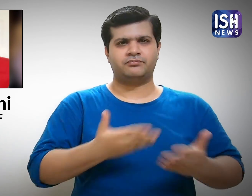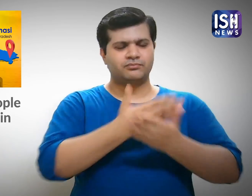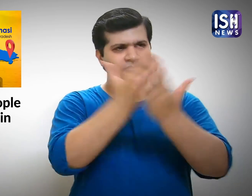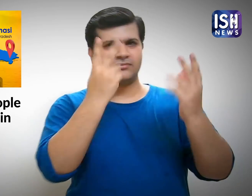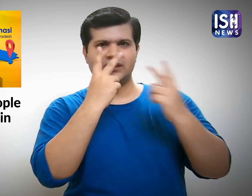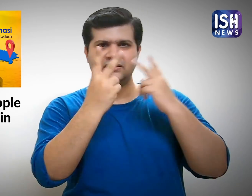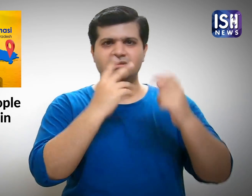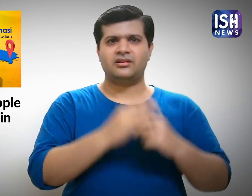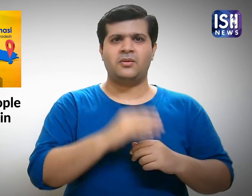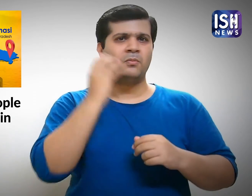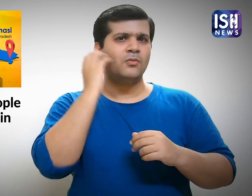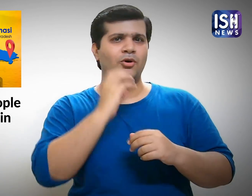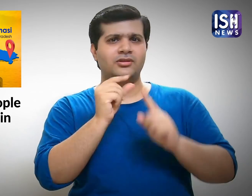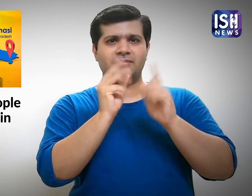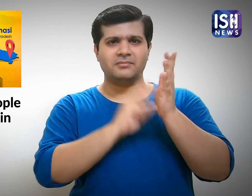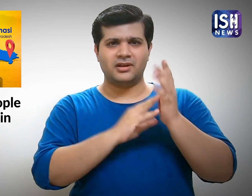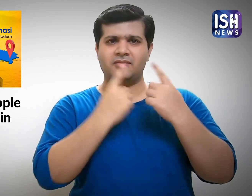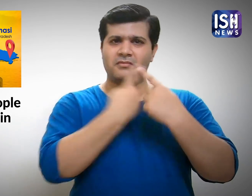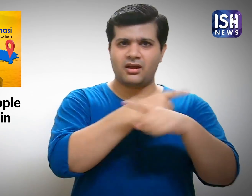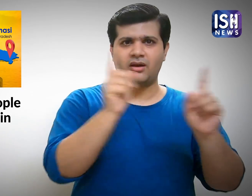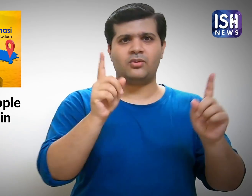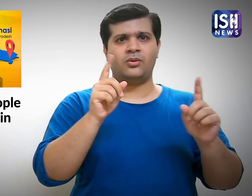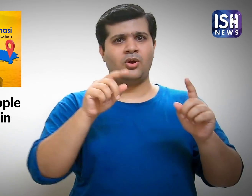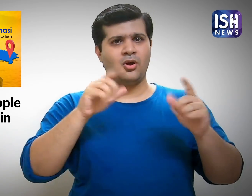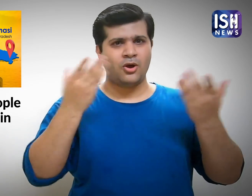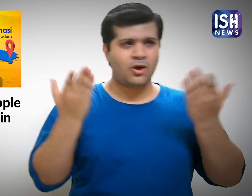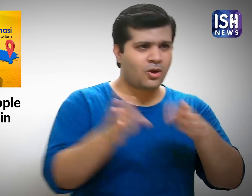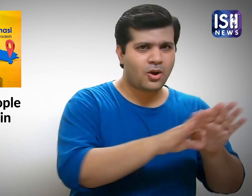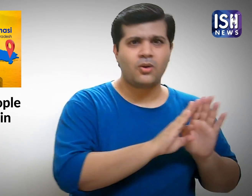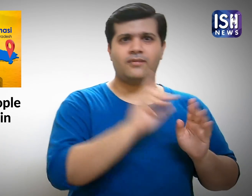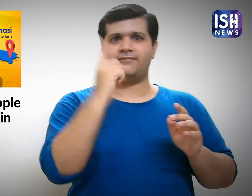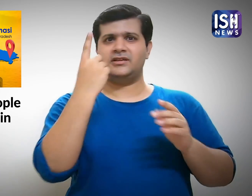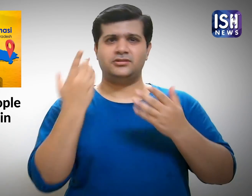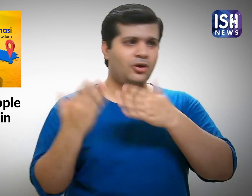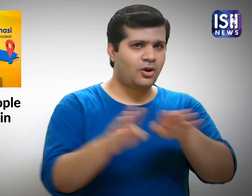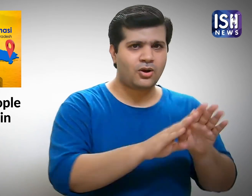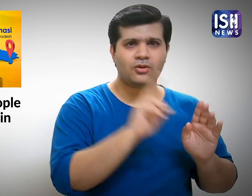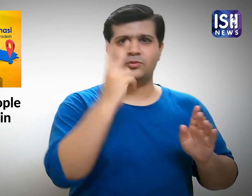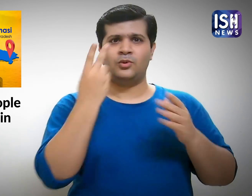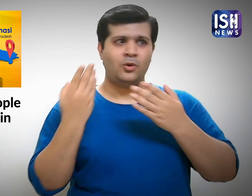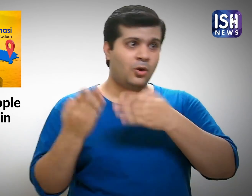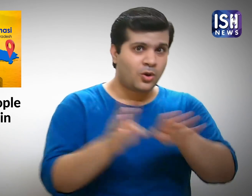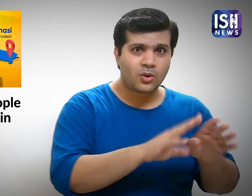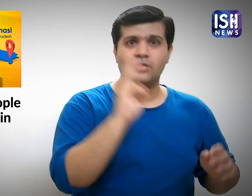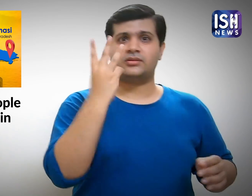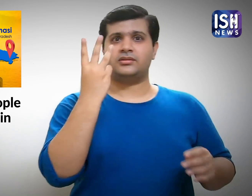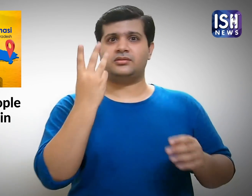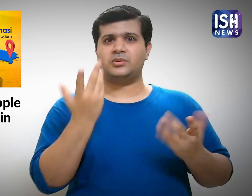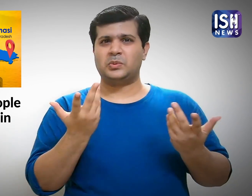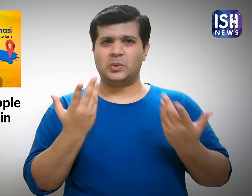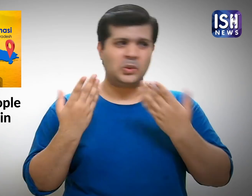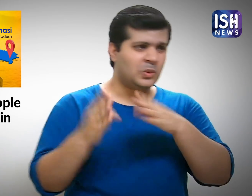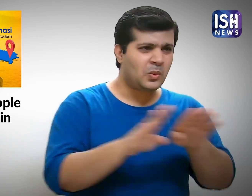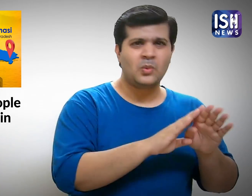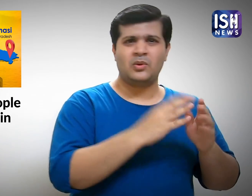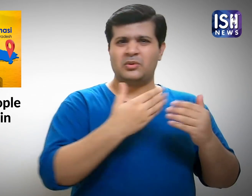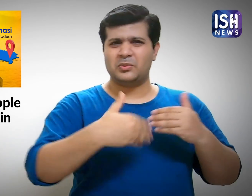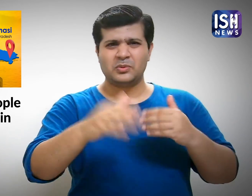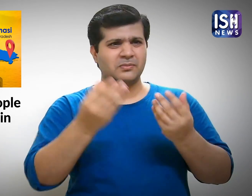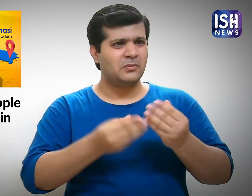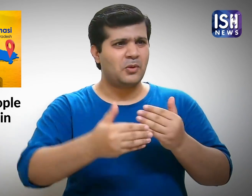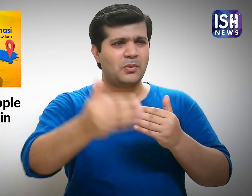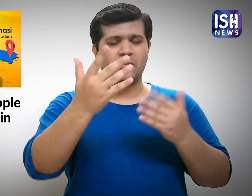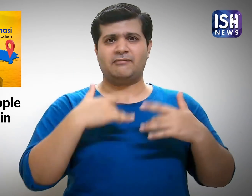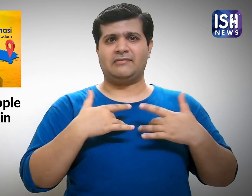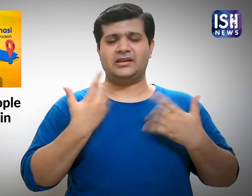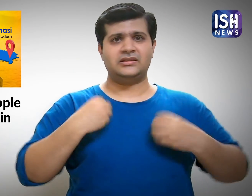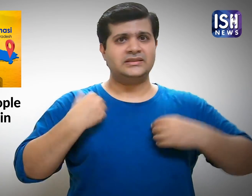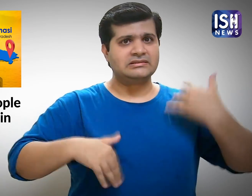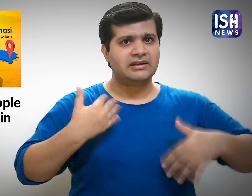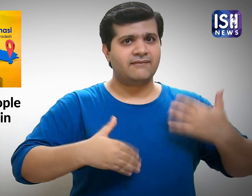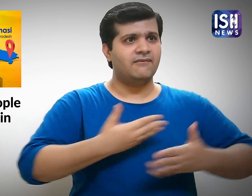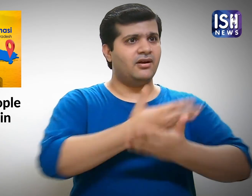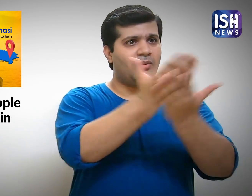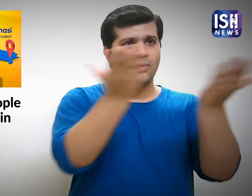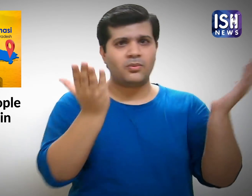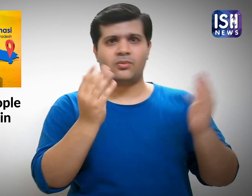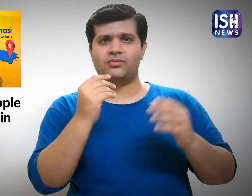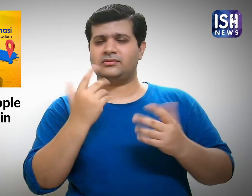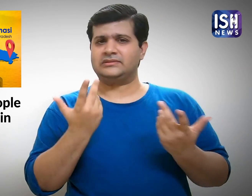They saw that due to PM Modi's lockdown extension many were suffering.